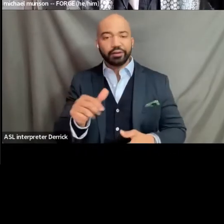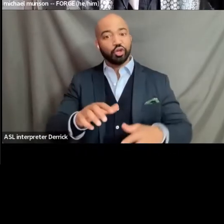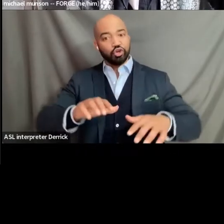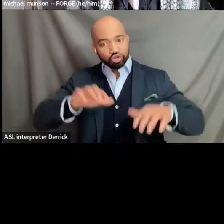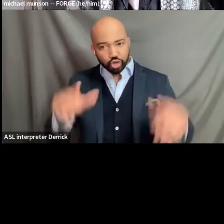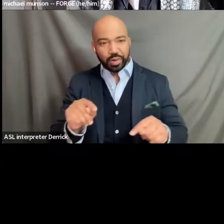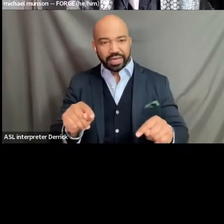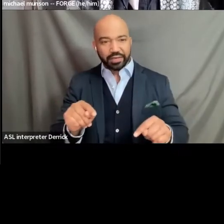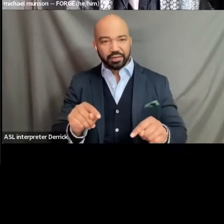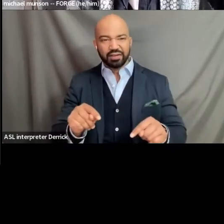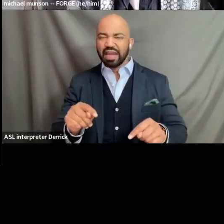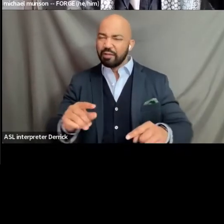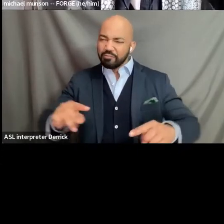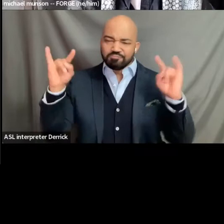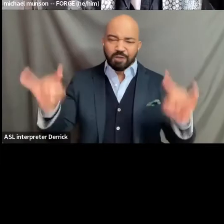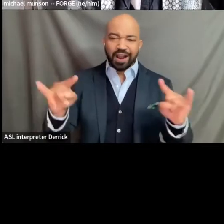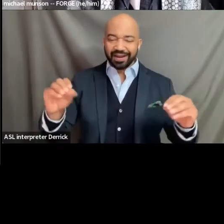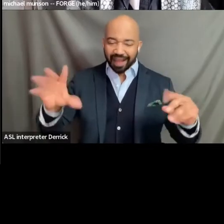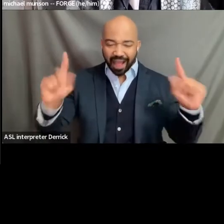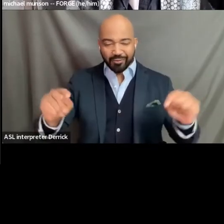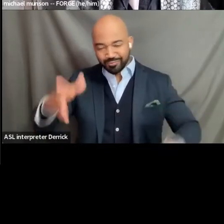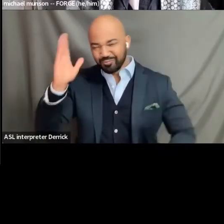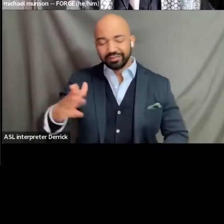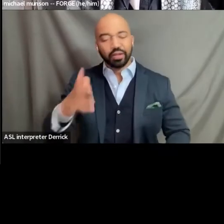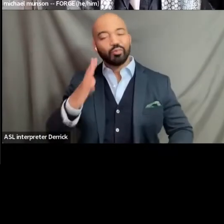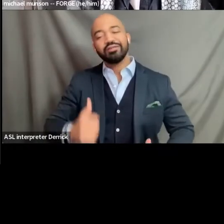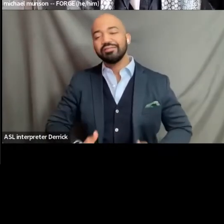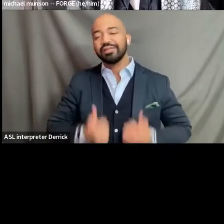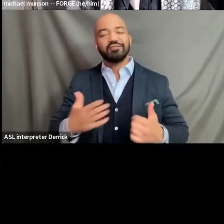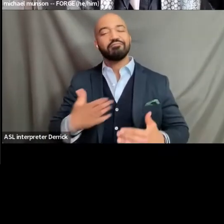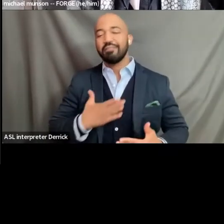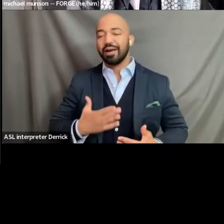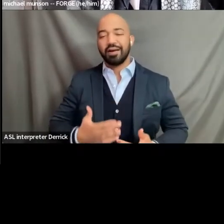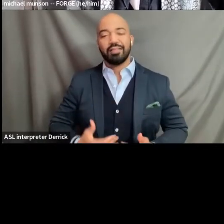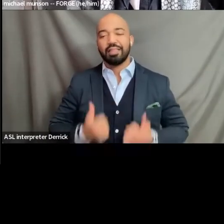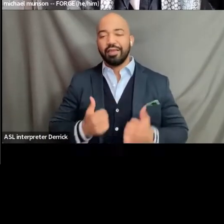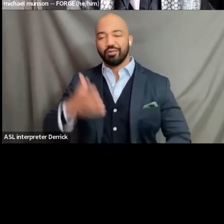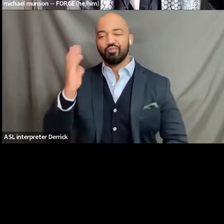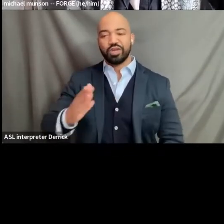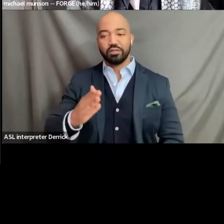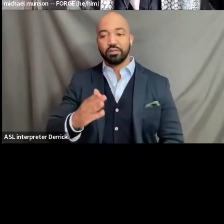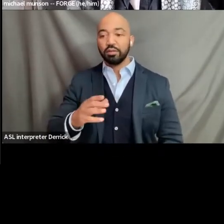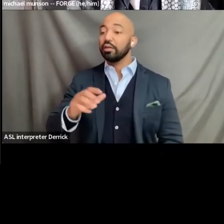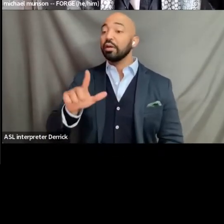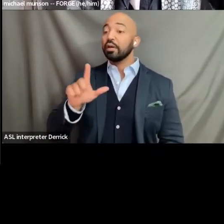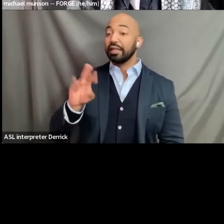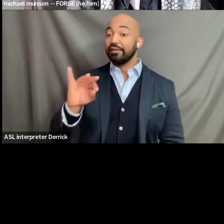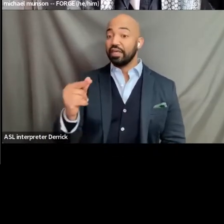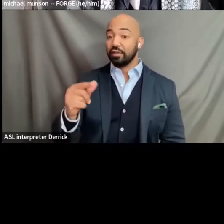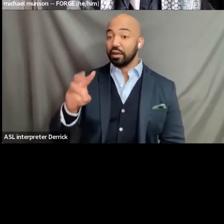I'm gonna rock it out and I'm gonna live it to the max. That's what living well means to me.